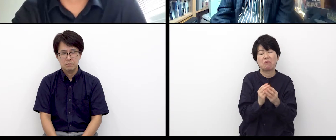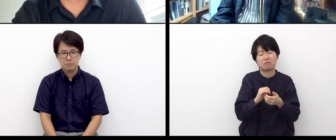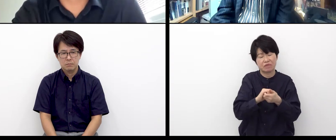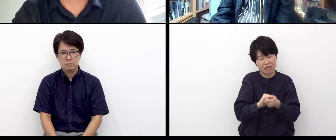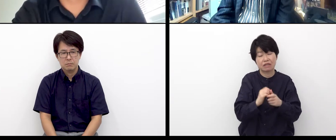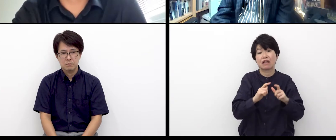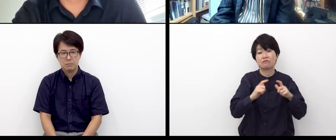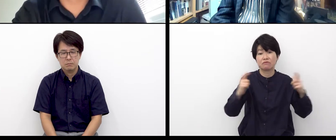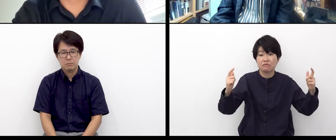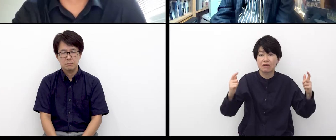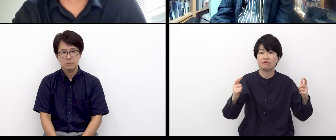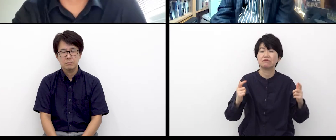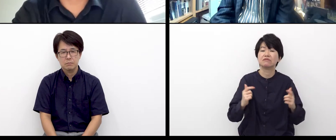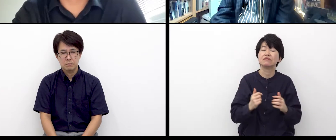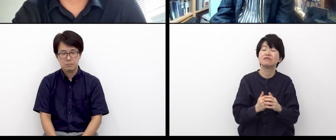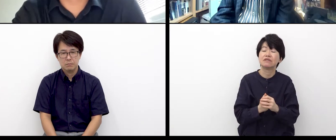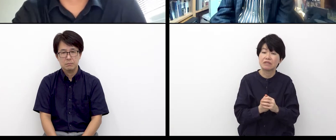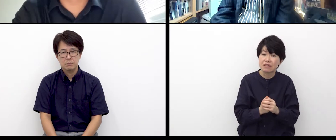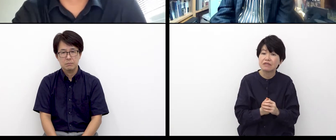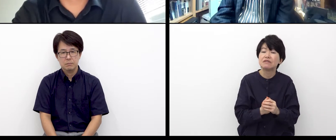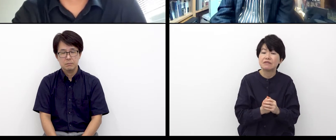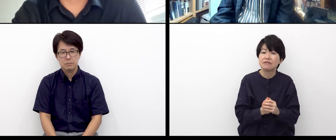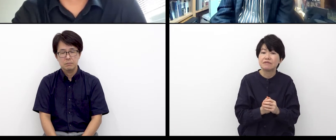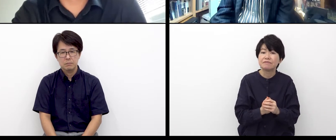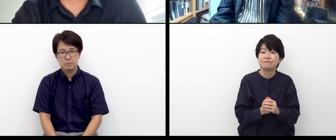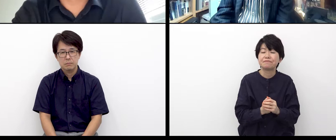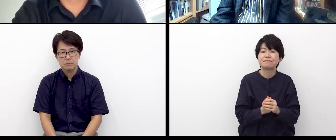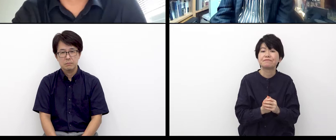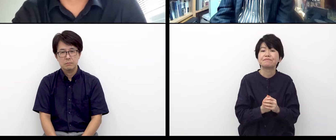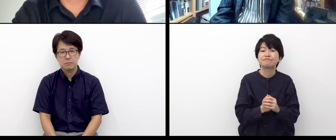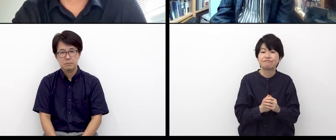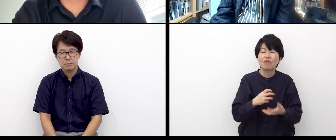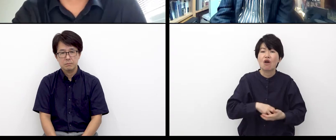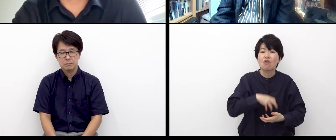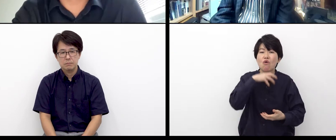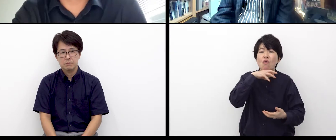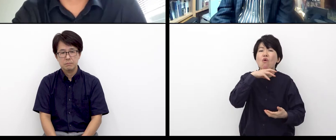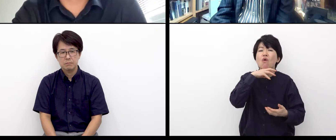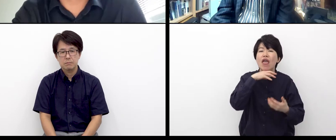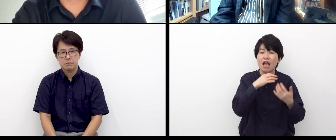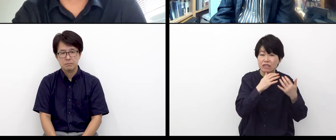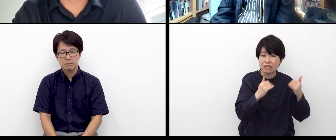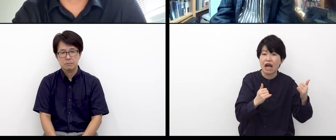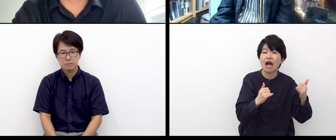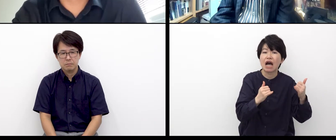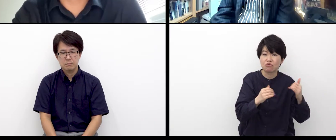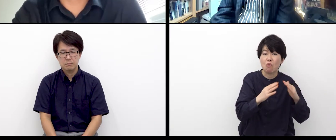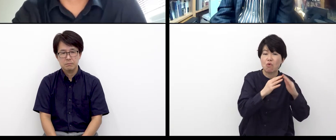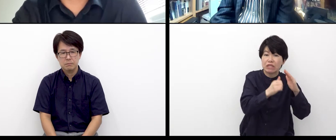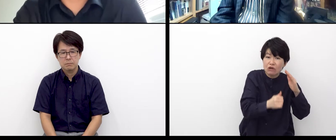Therefore, we can’t see our future without government policies